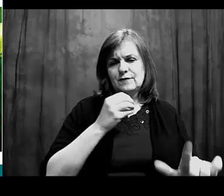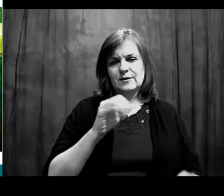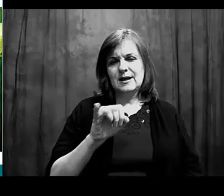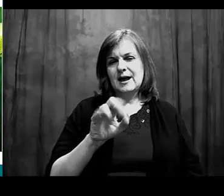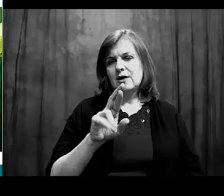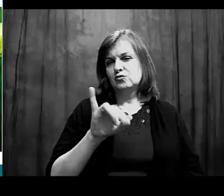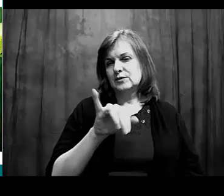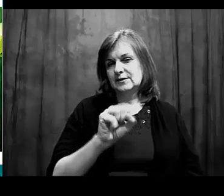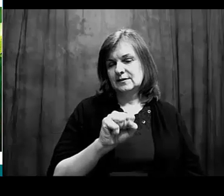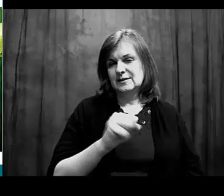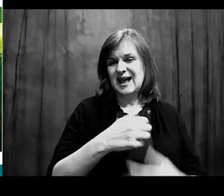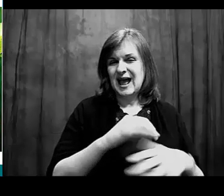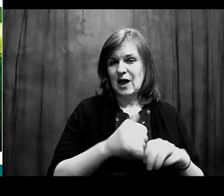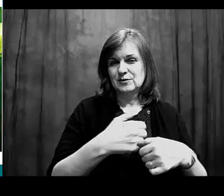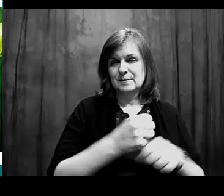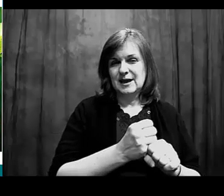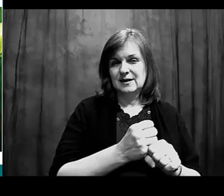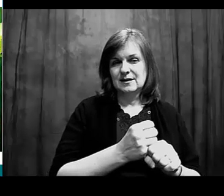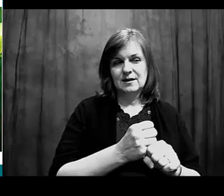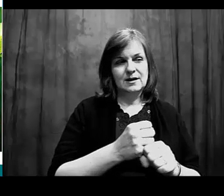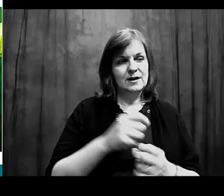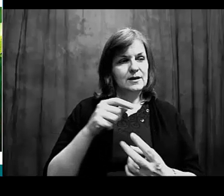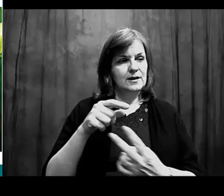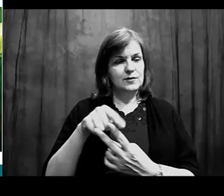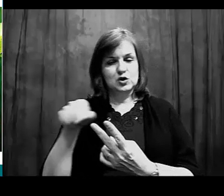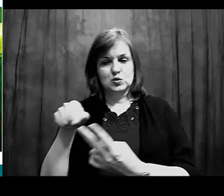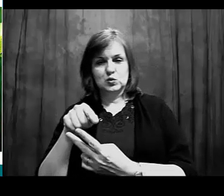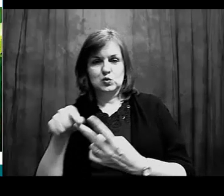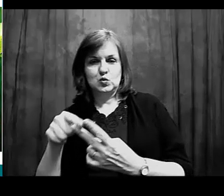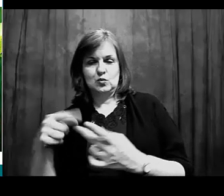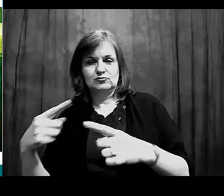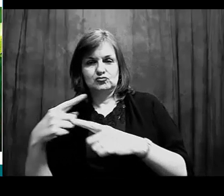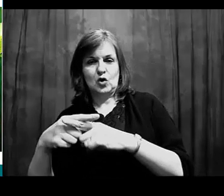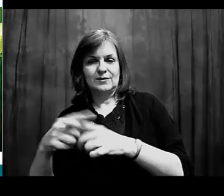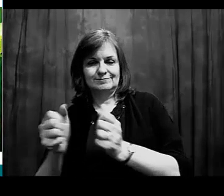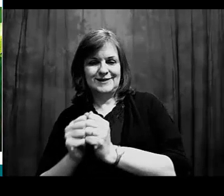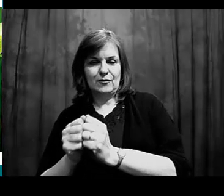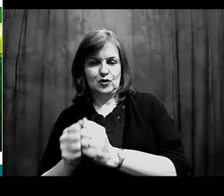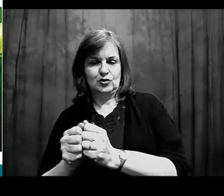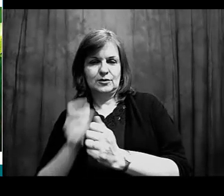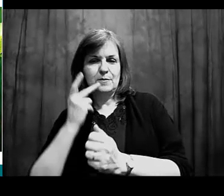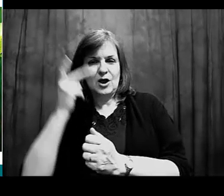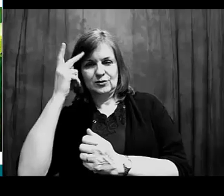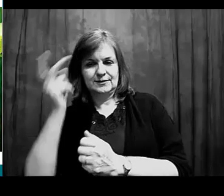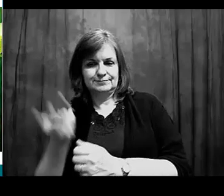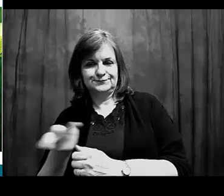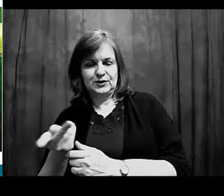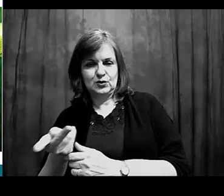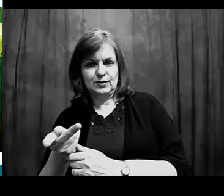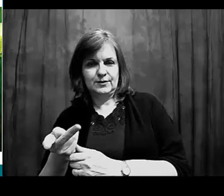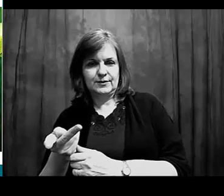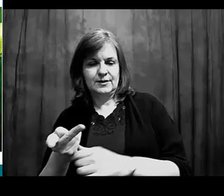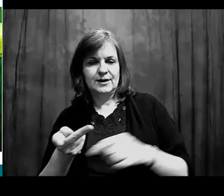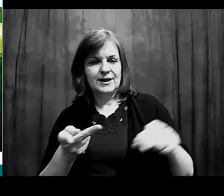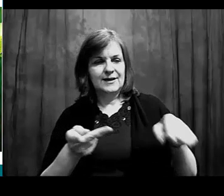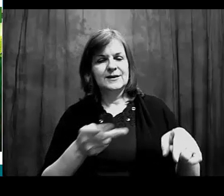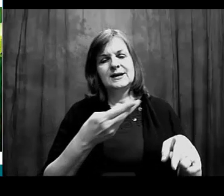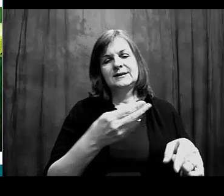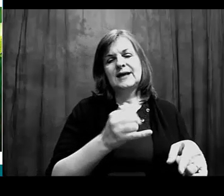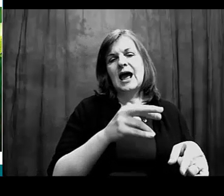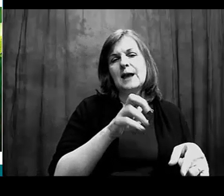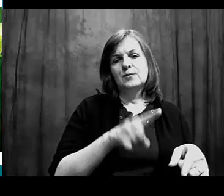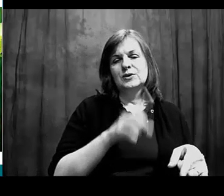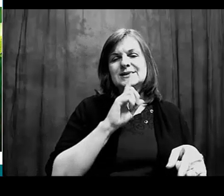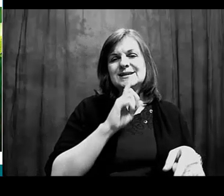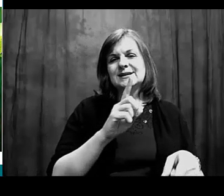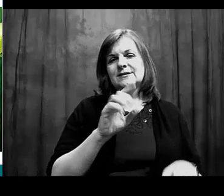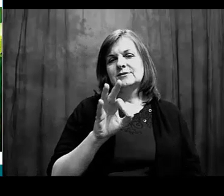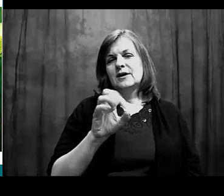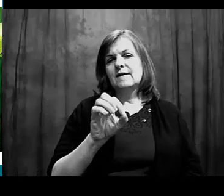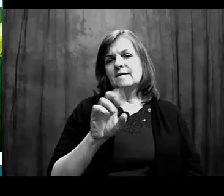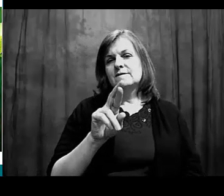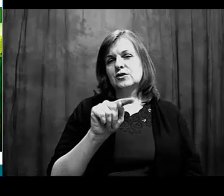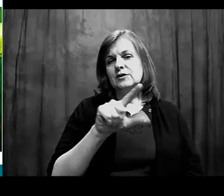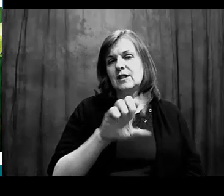so our hybrid flower over here - an iris beautiful!! its formed by a cross of these two parental species